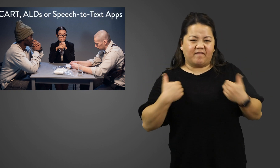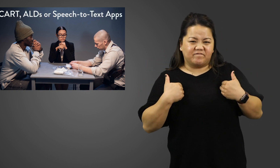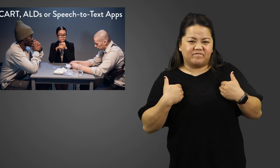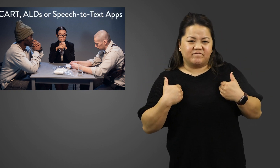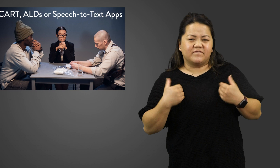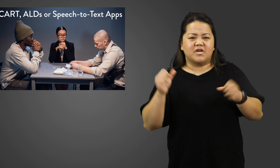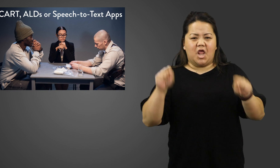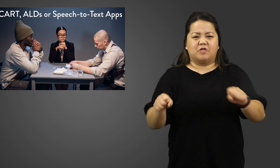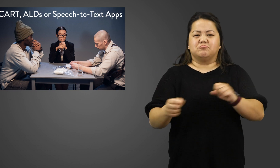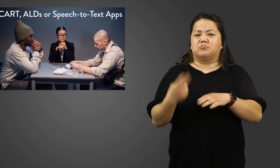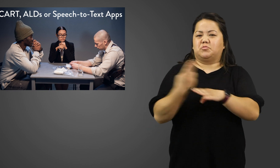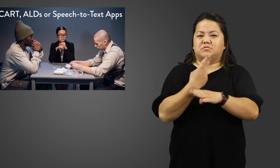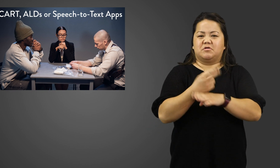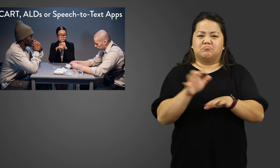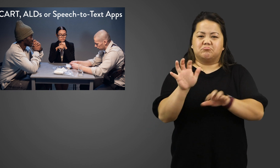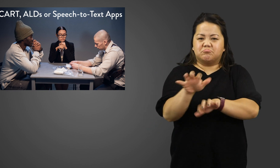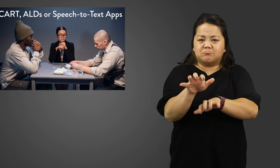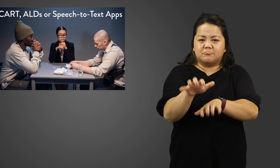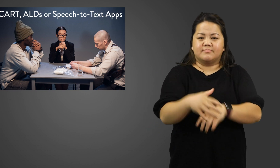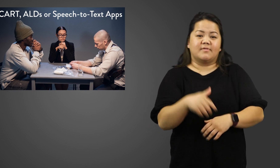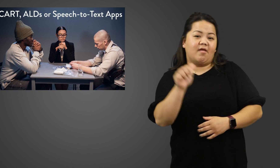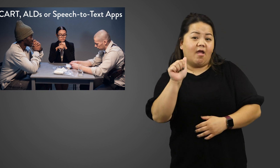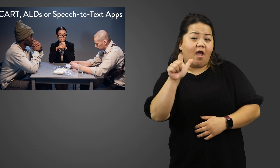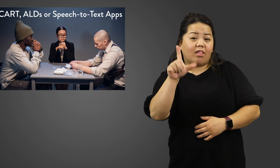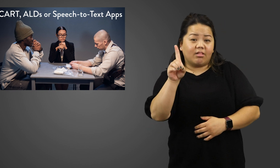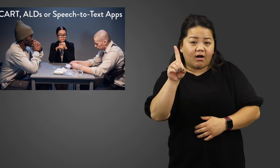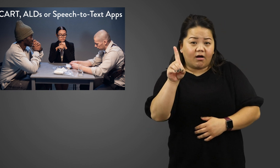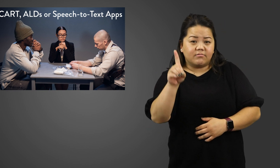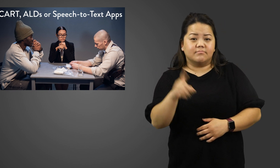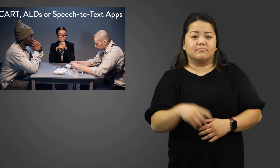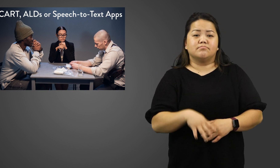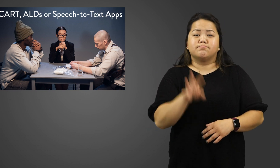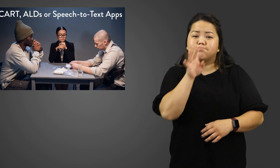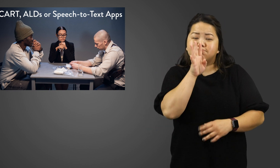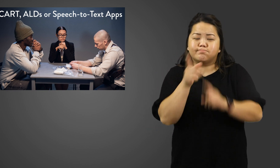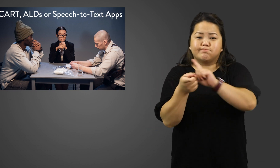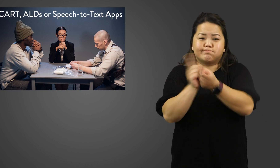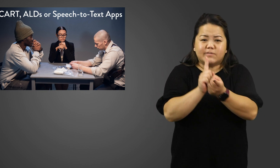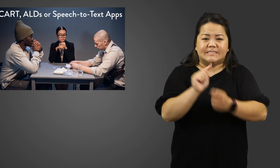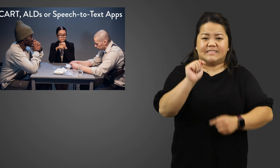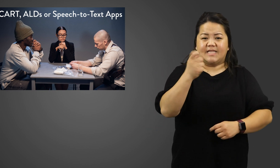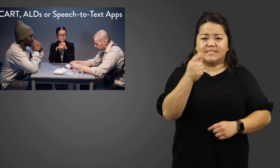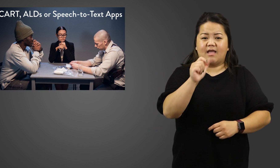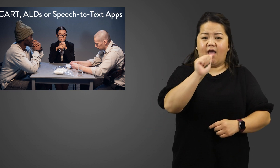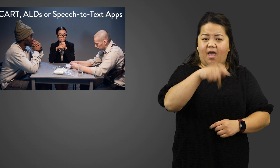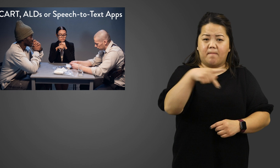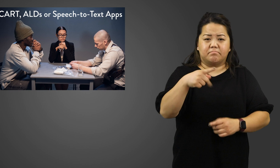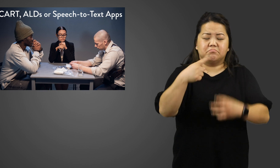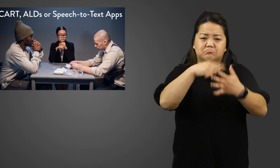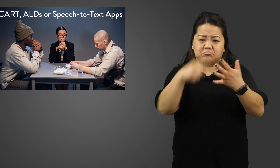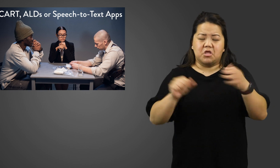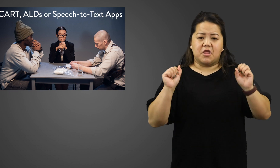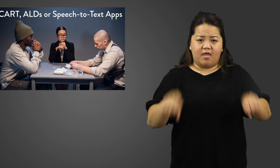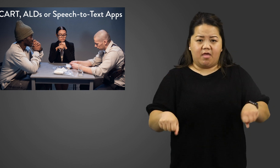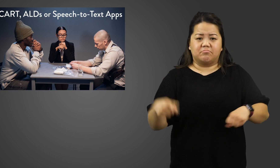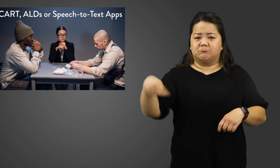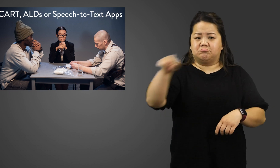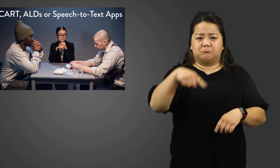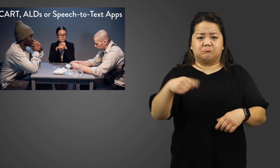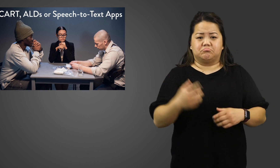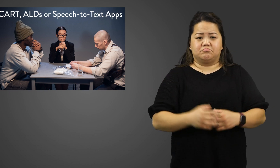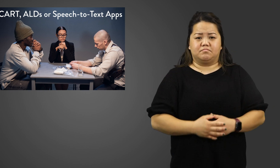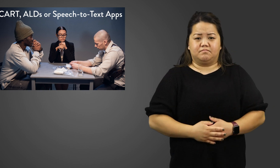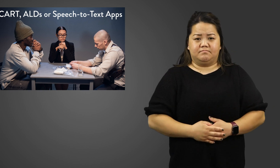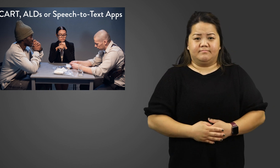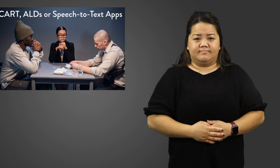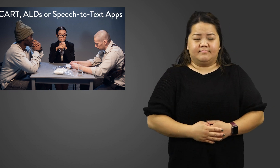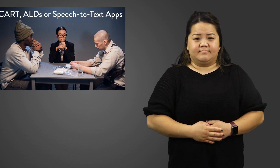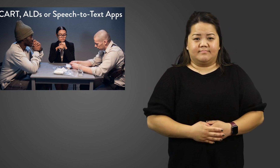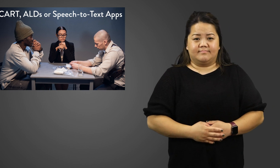know ASL may benefit from CART, ALDs, or speech-to-text apps.